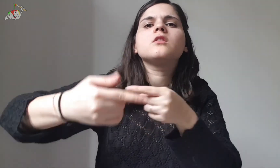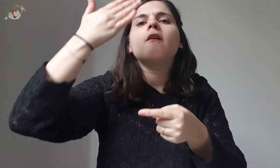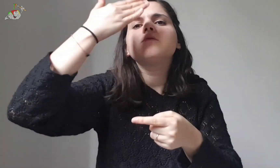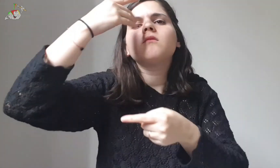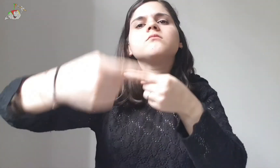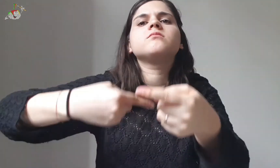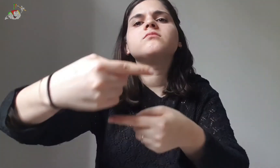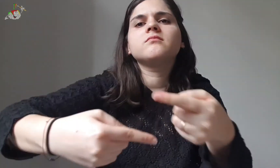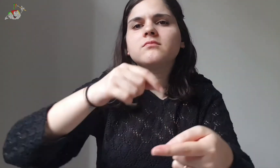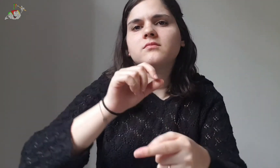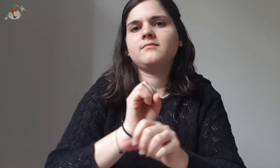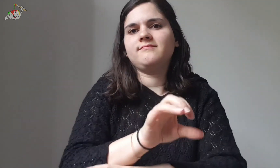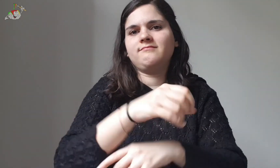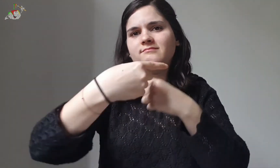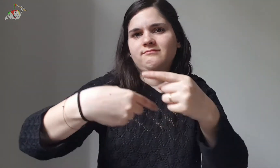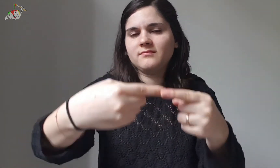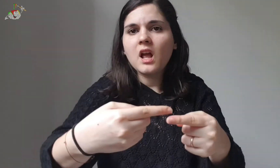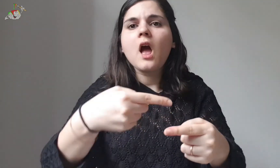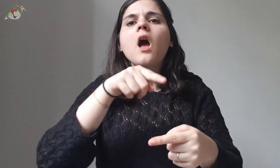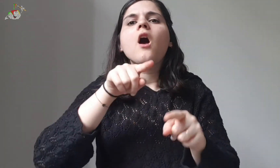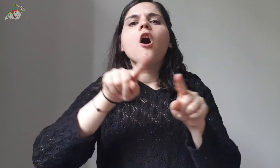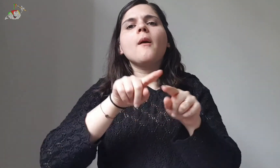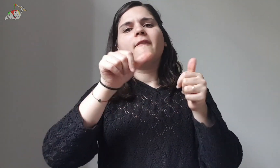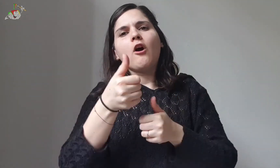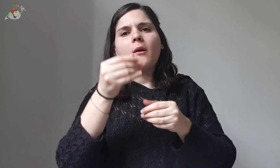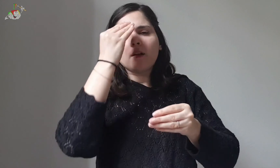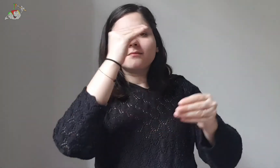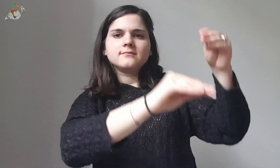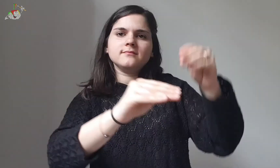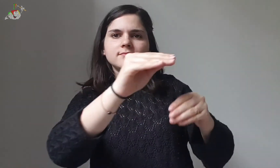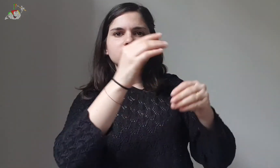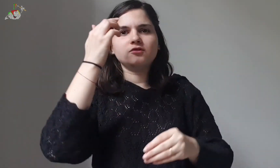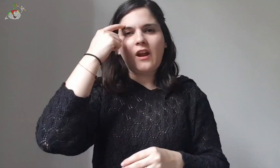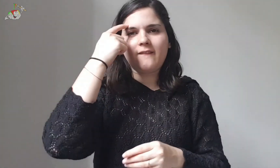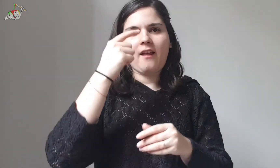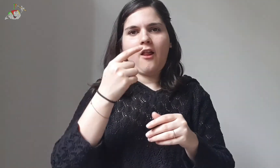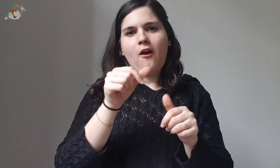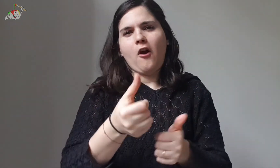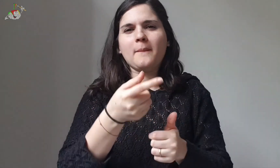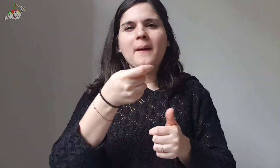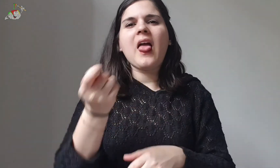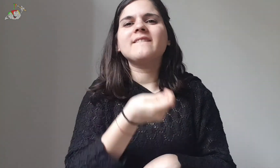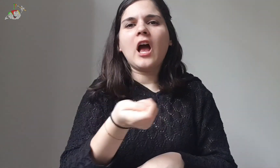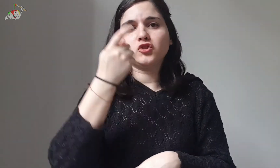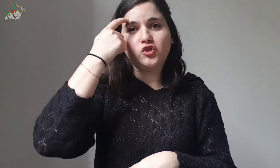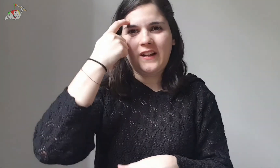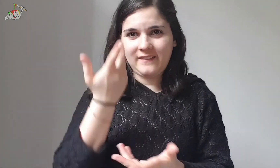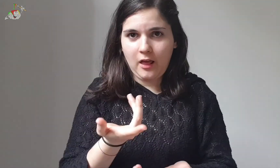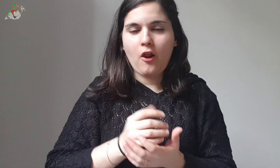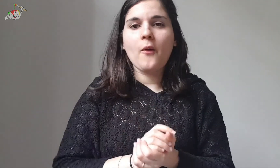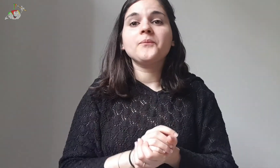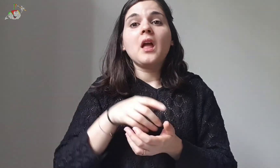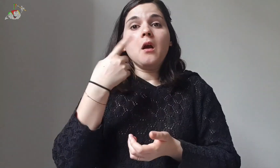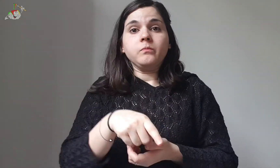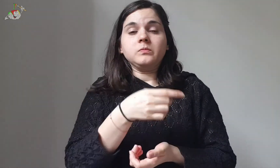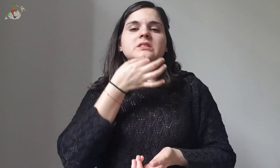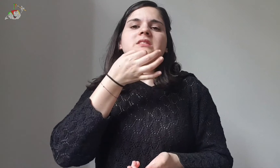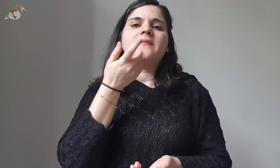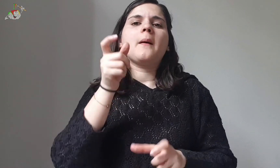bad luck beliefs is mental manipulation. Like a brainwashing. This means that